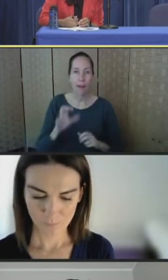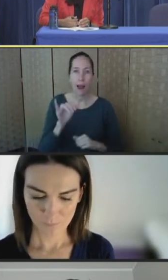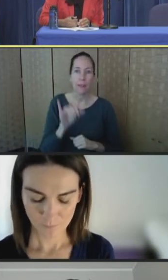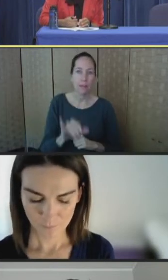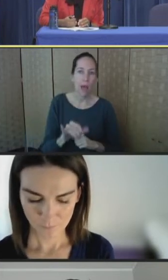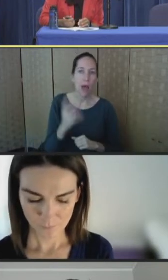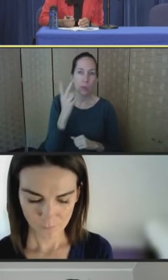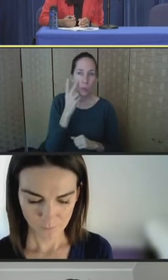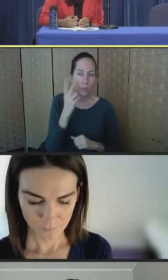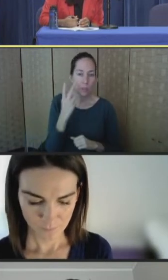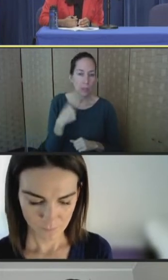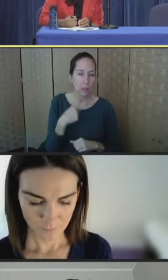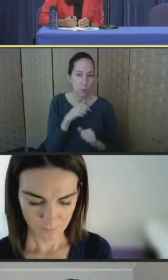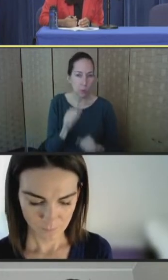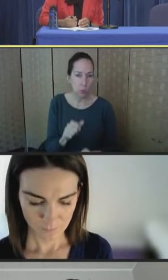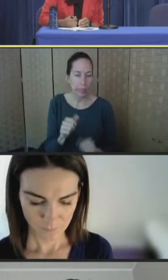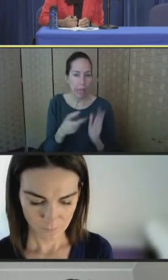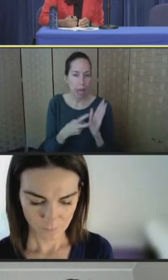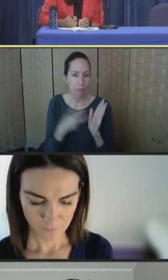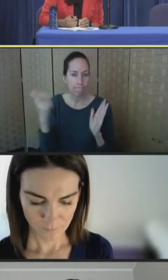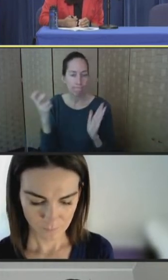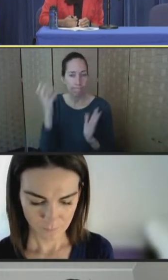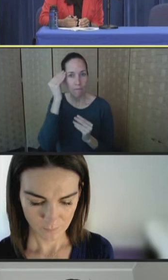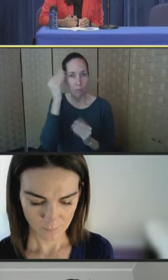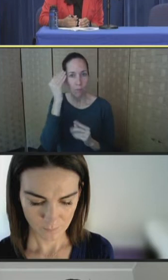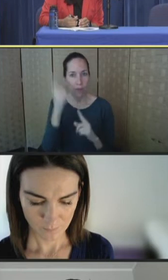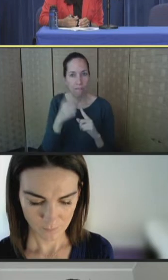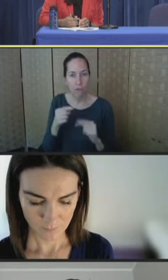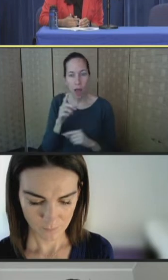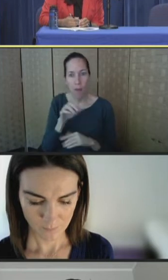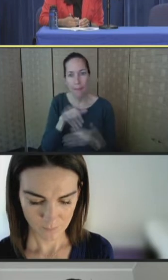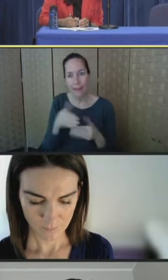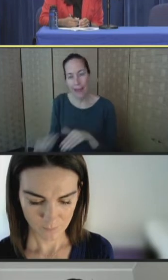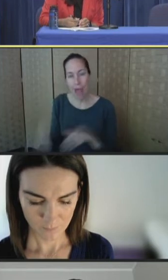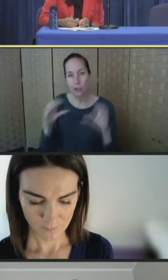data from death certificates on long COVID. But we don't have a standardized way to do that yet.